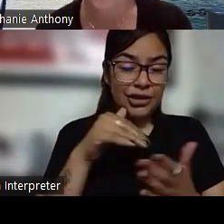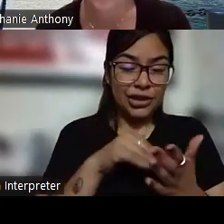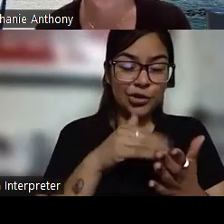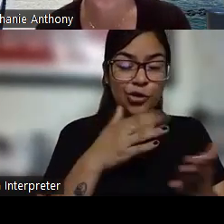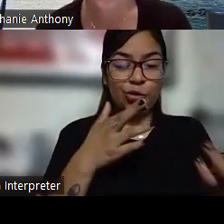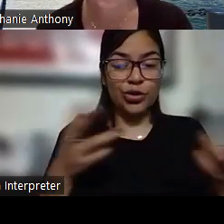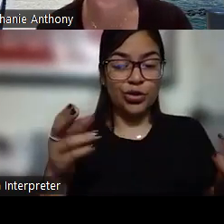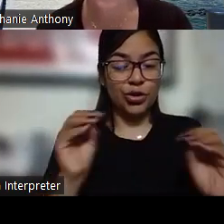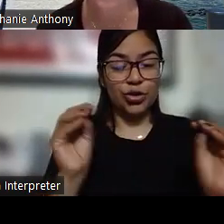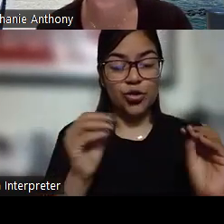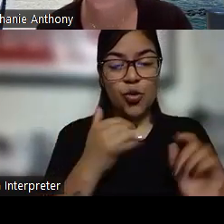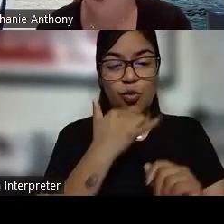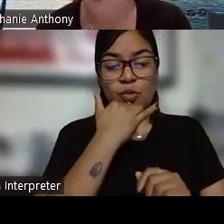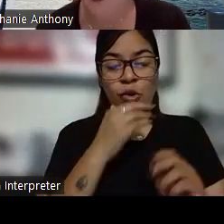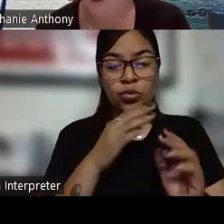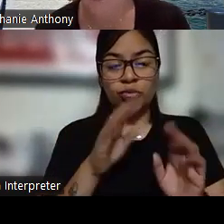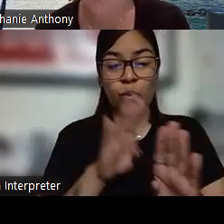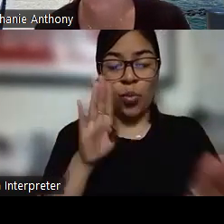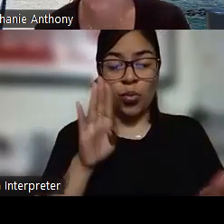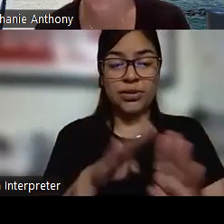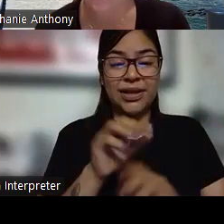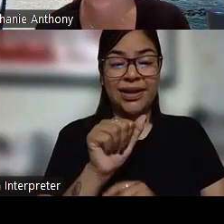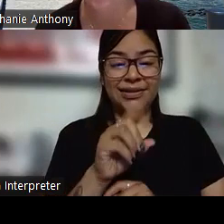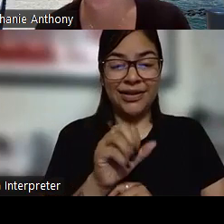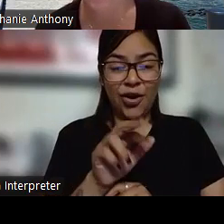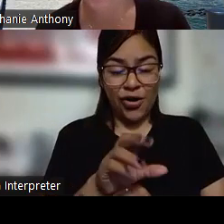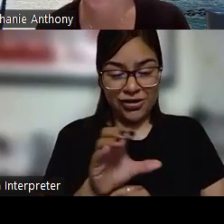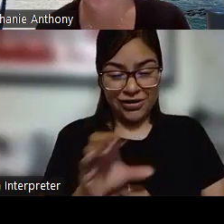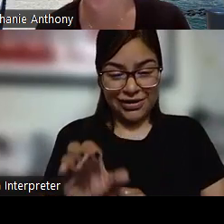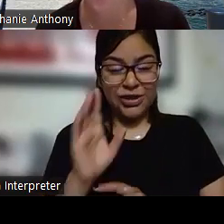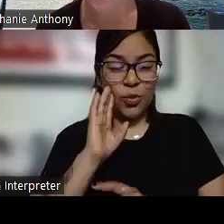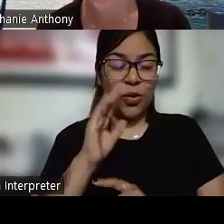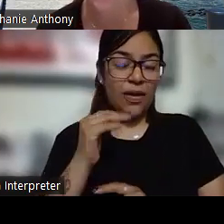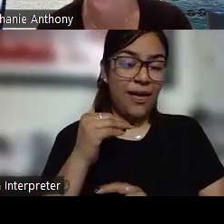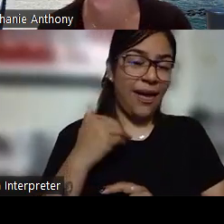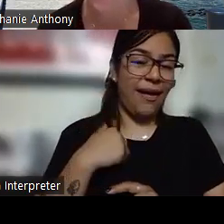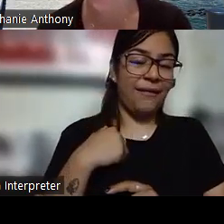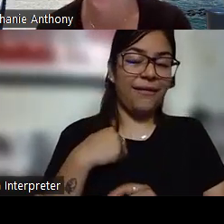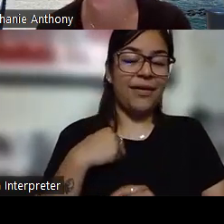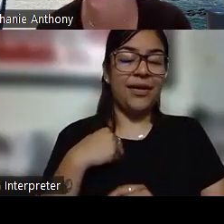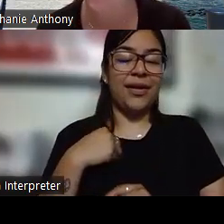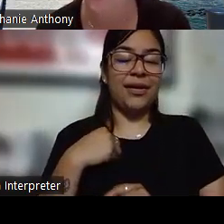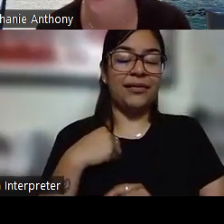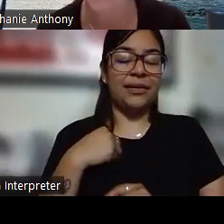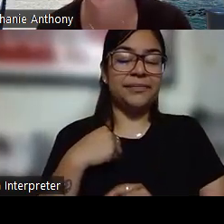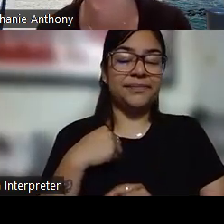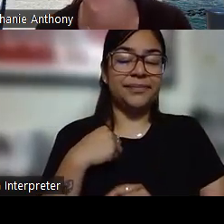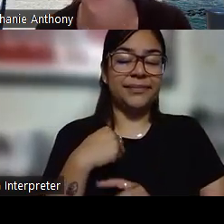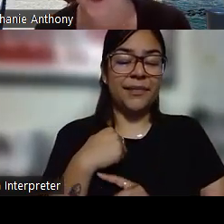is is every um adrc across the state is equipped to support and act as a kind of key component of a